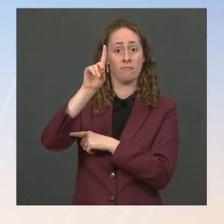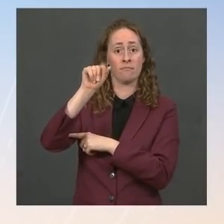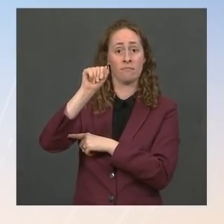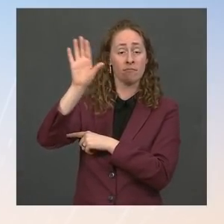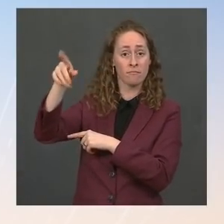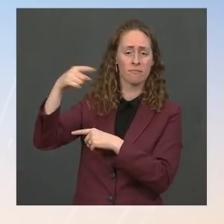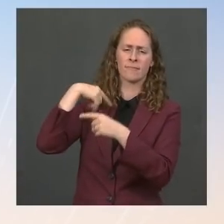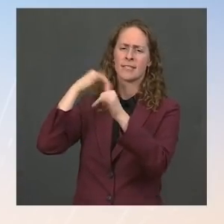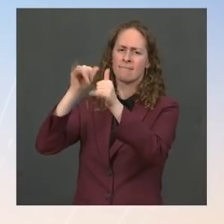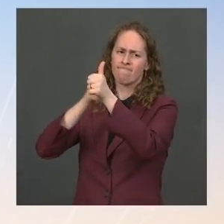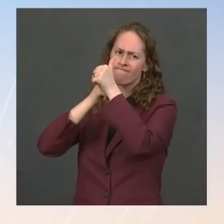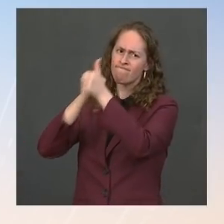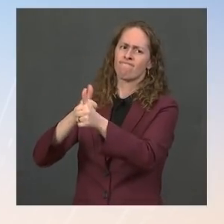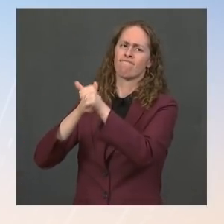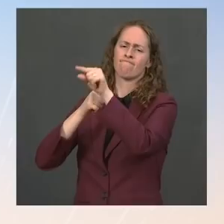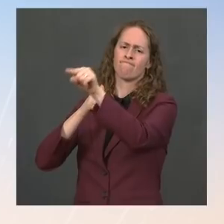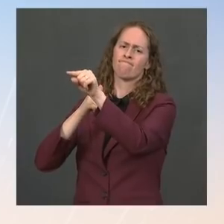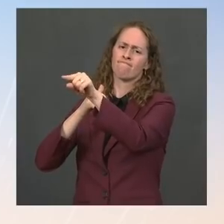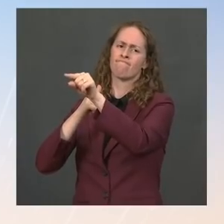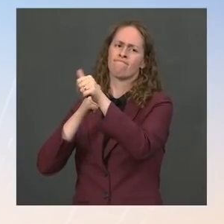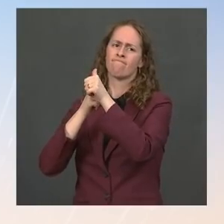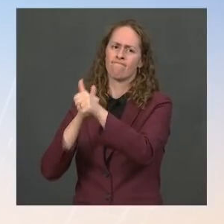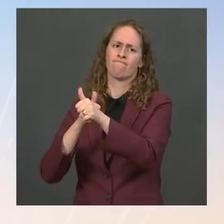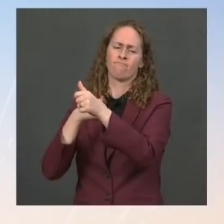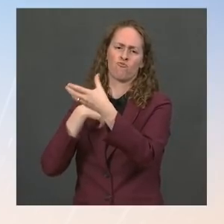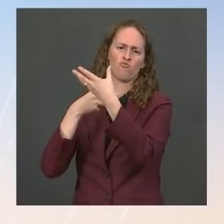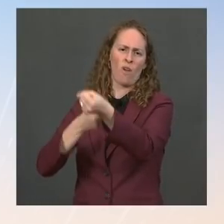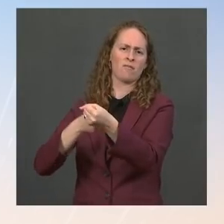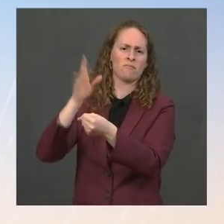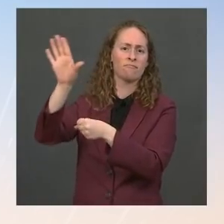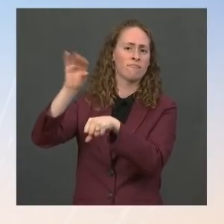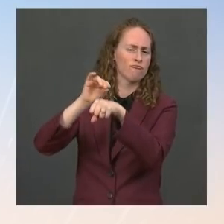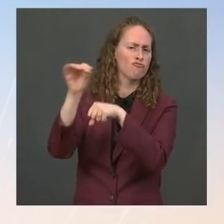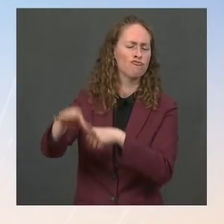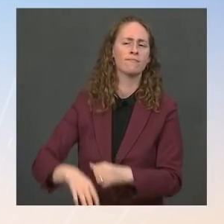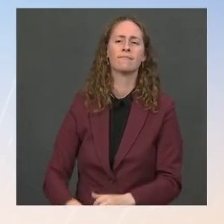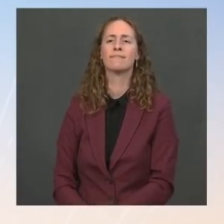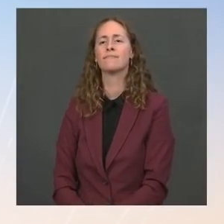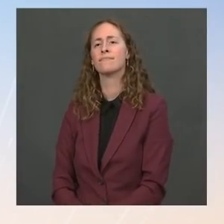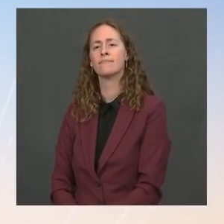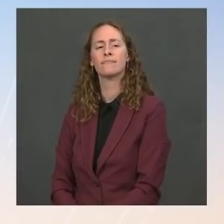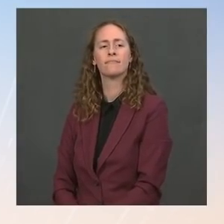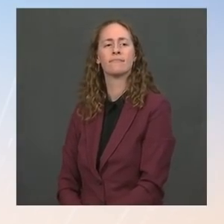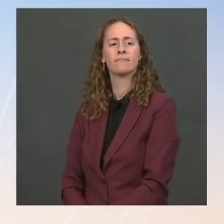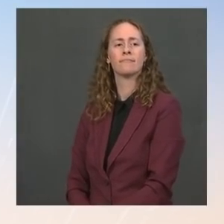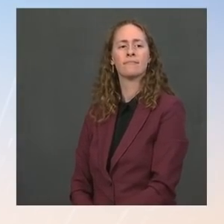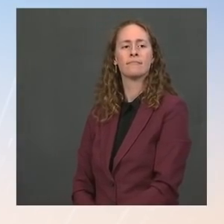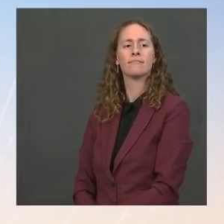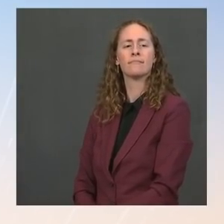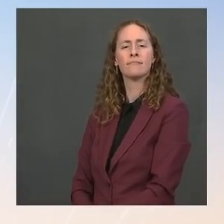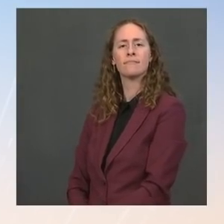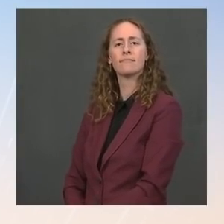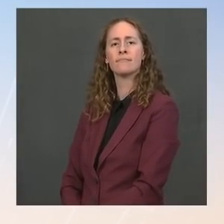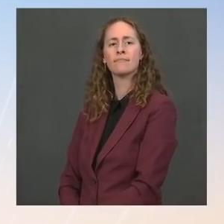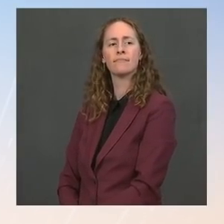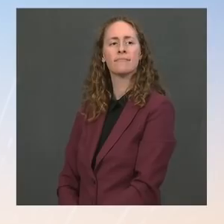so people can trust their recommendations. Go ahead. The Press: Thank you. So, just to follow up on David's question: So it sounds like there isn't an offer